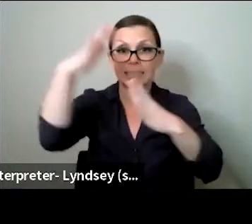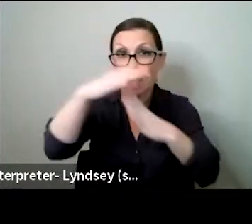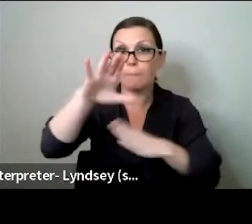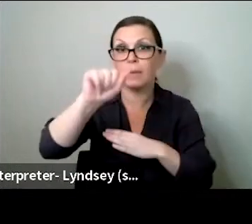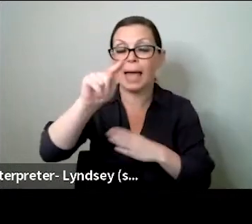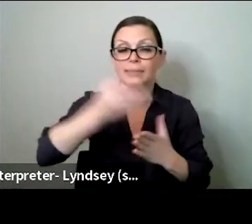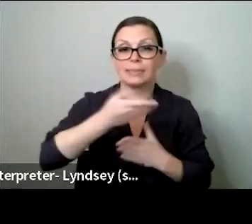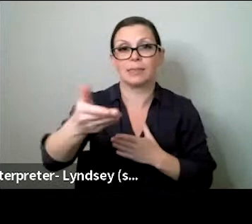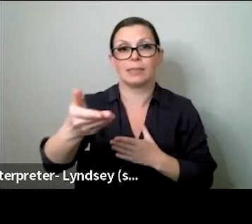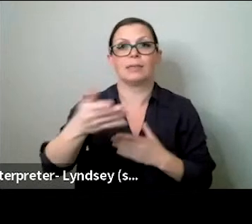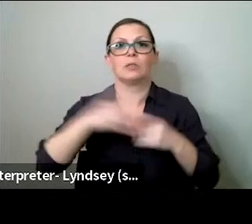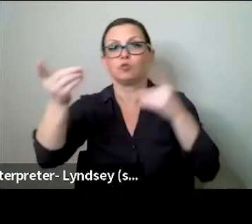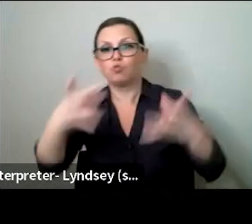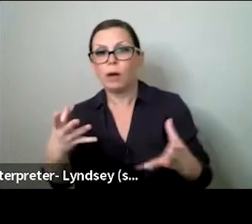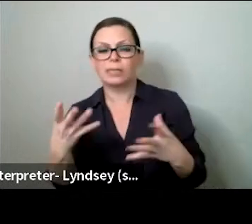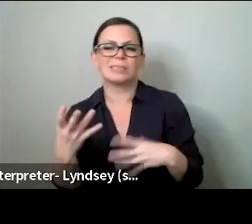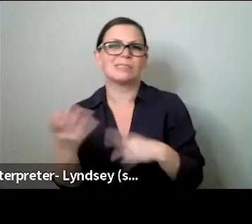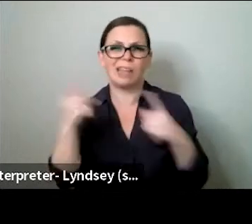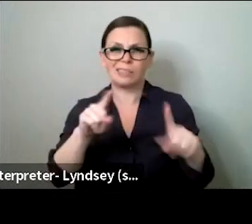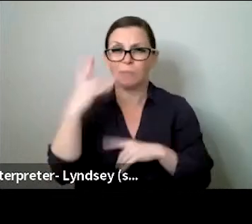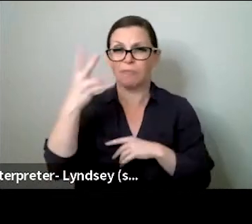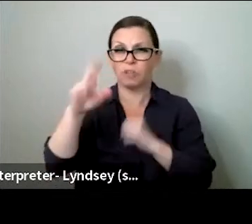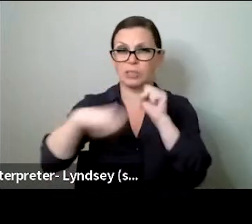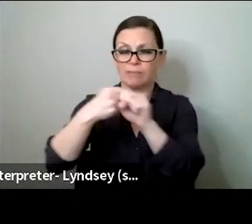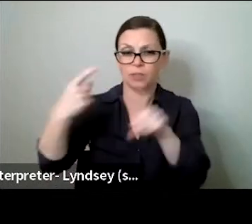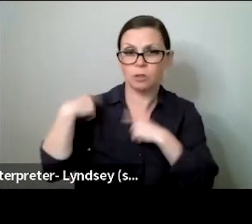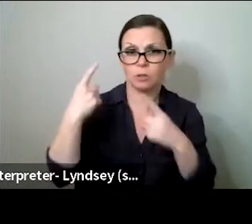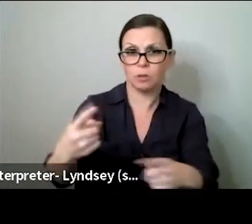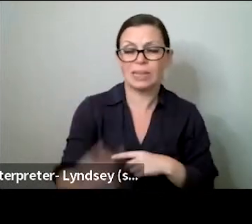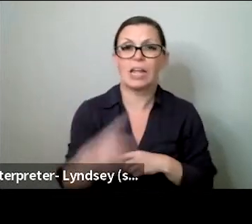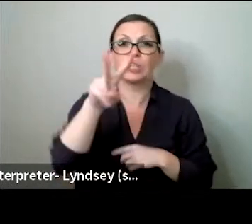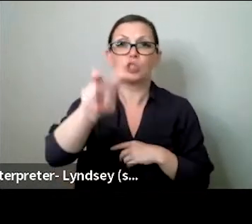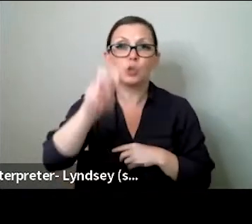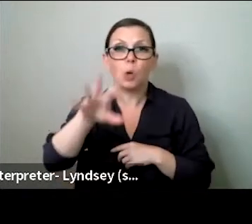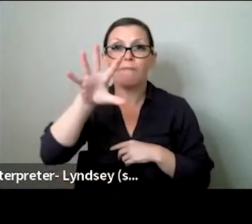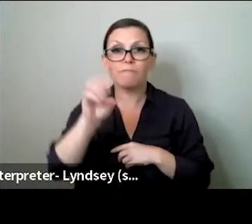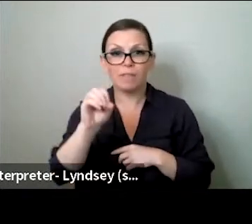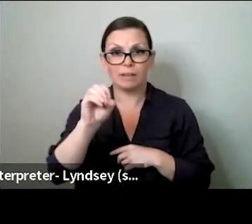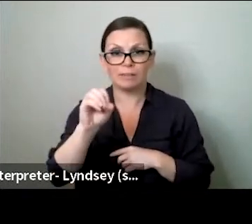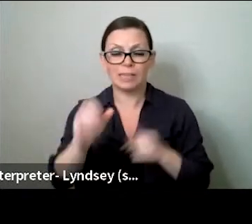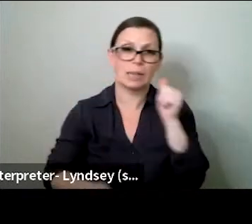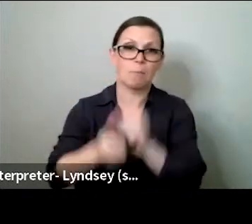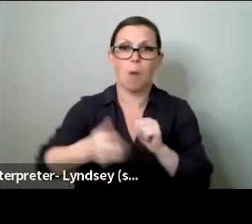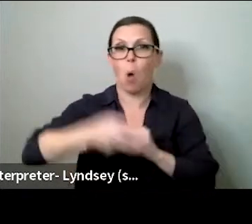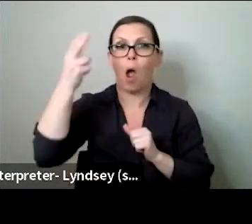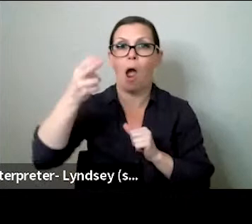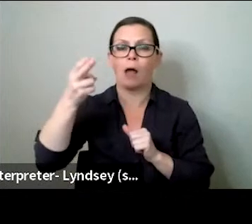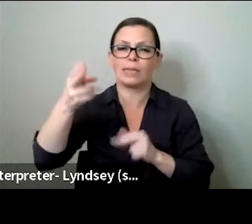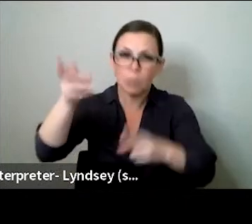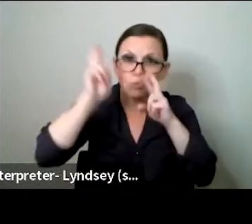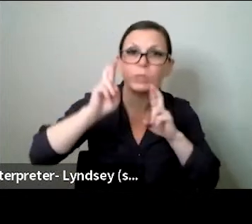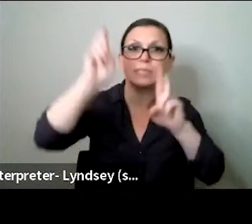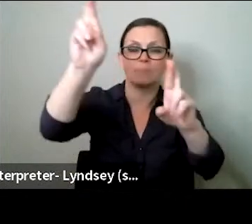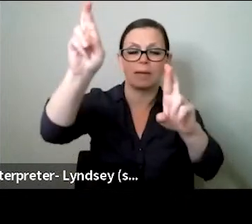Over the last, hmm, 17 years, we've had 250 of the most highly regarded casting directors participate